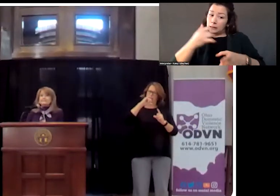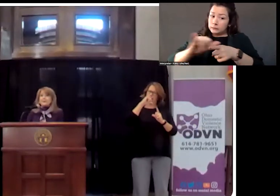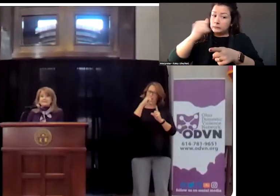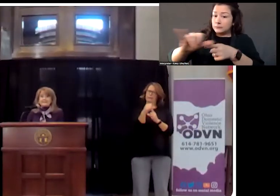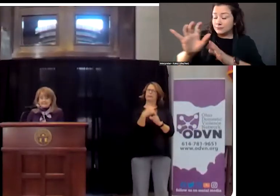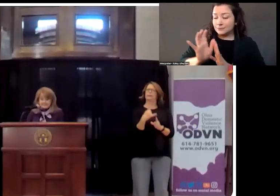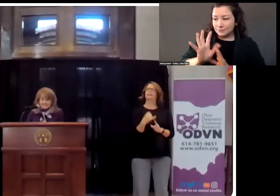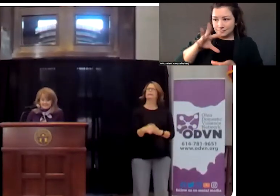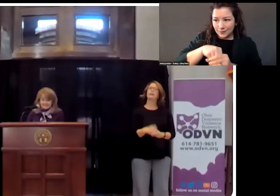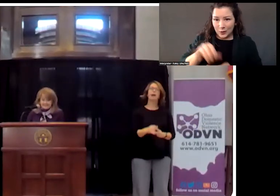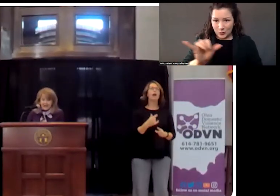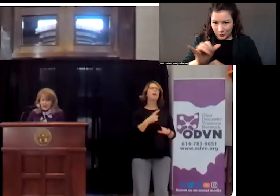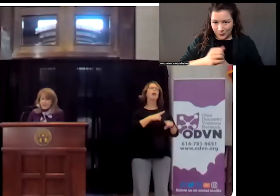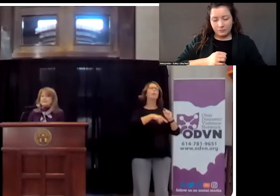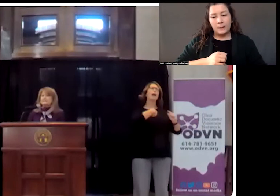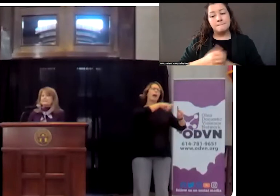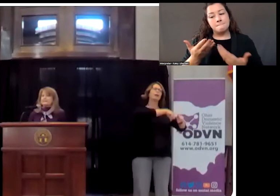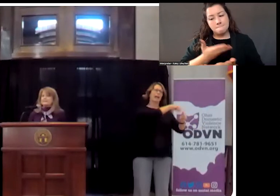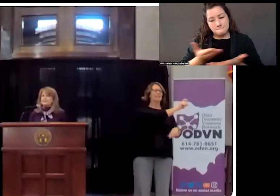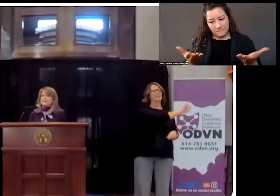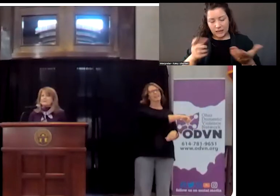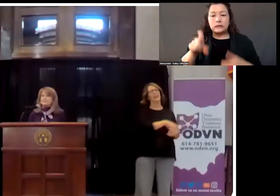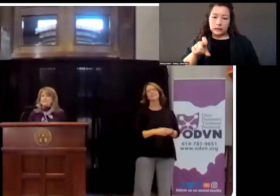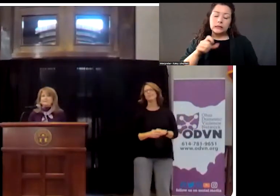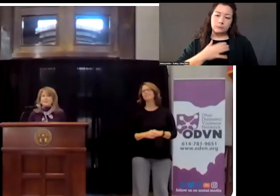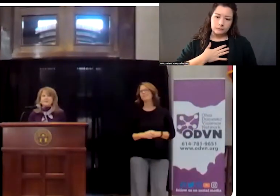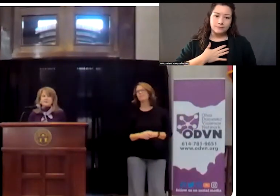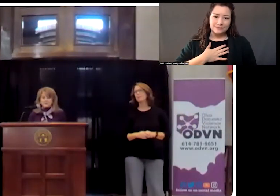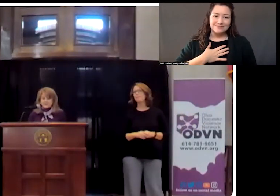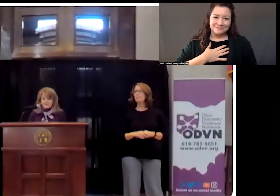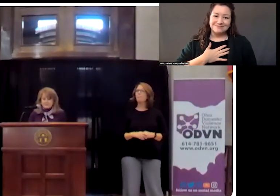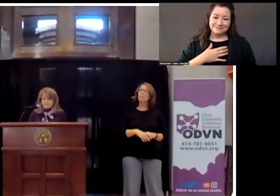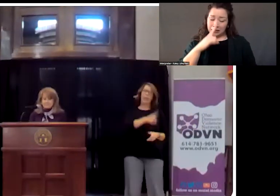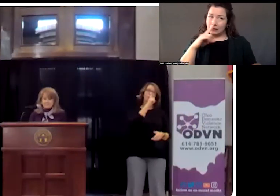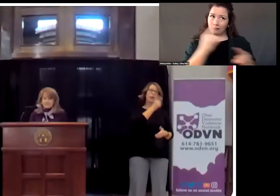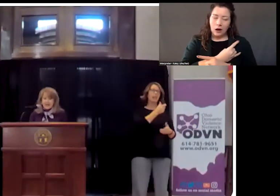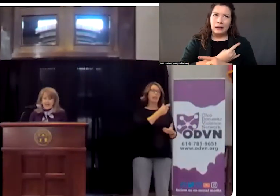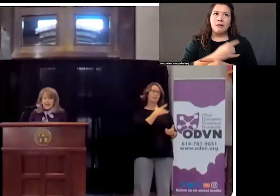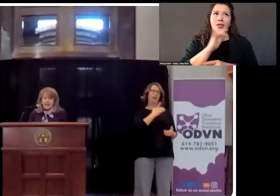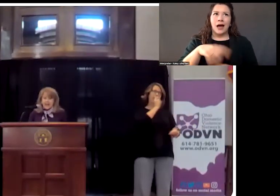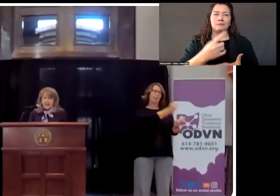was needed. Ironically, it turned out to be quite therapeutic.